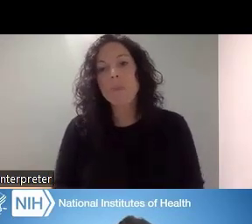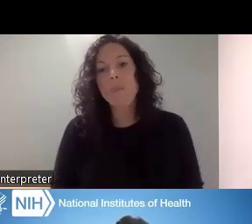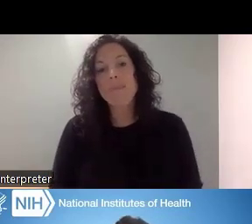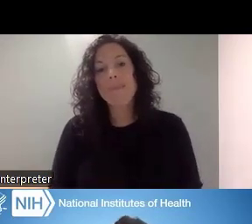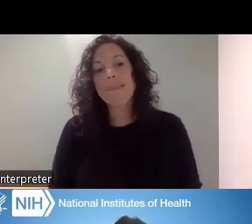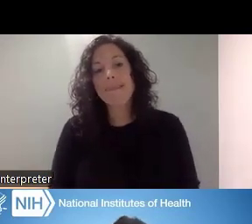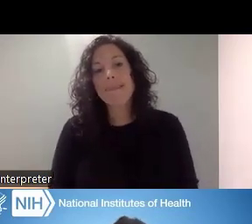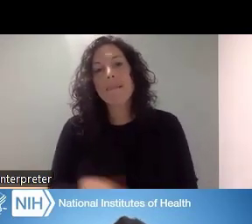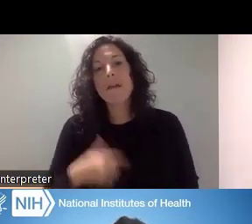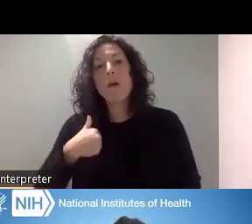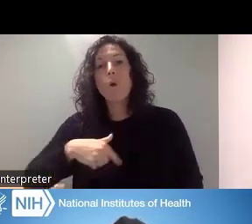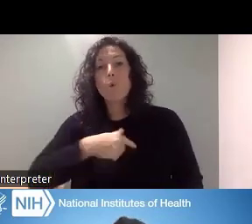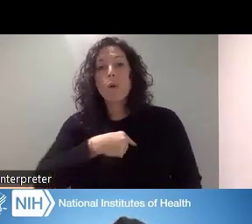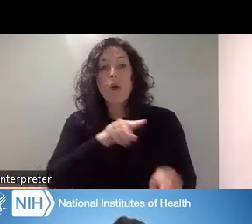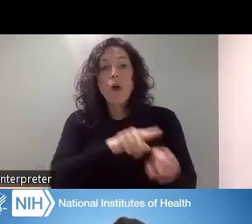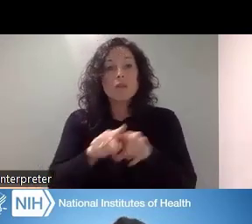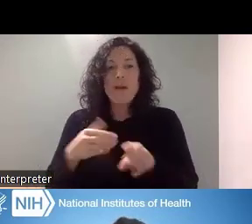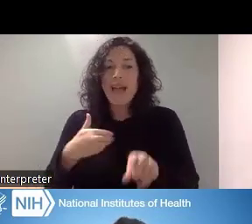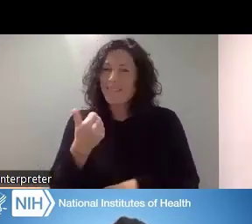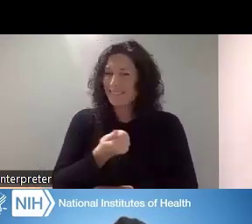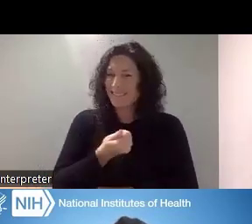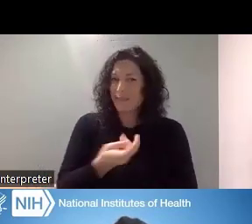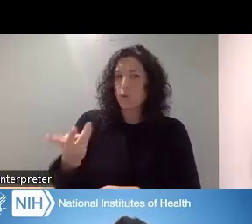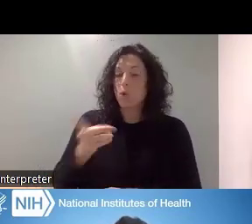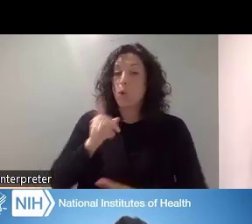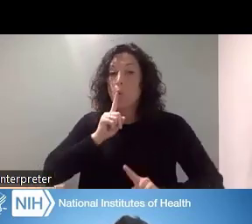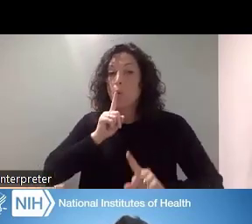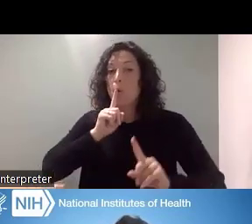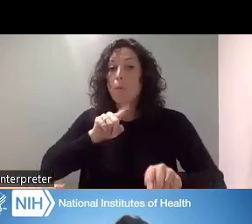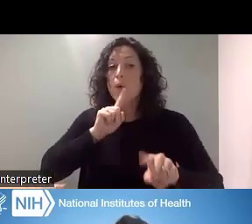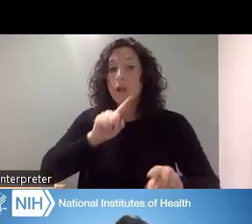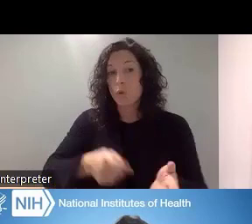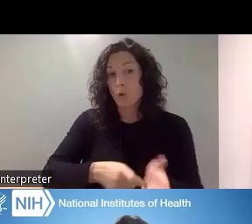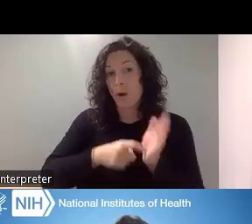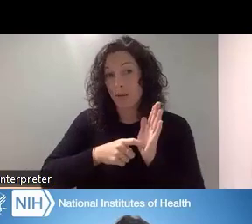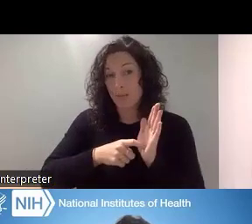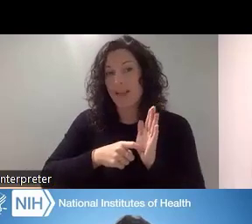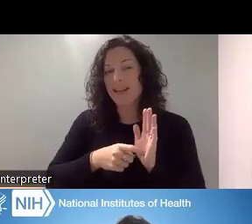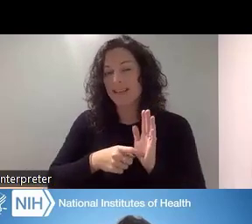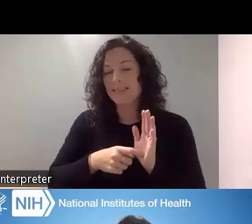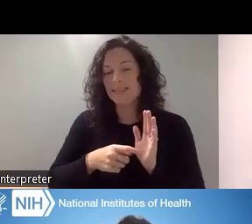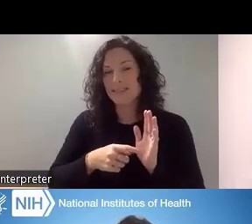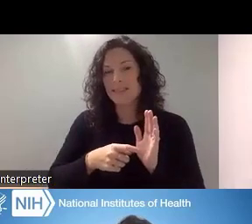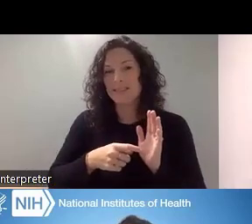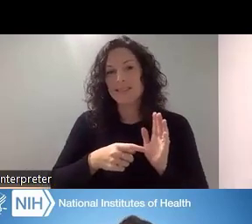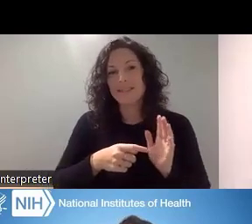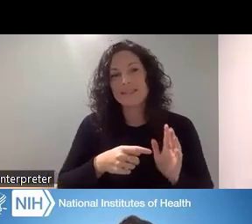We also have several reporting requirements that are required throughout the life cycle of your NIH grant award.